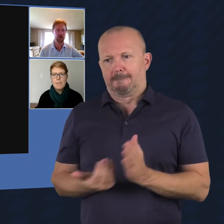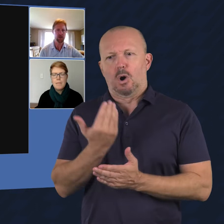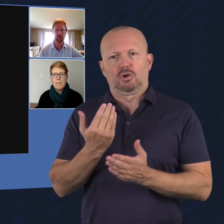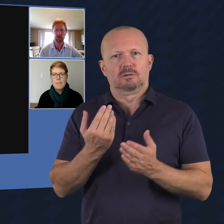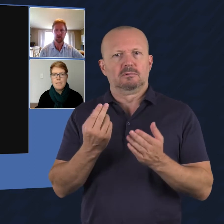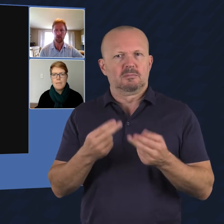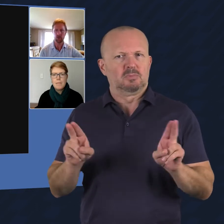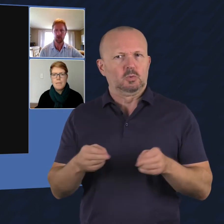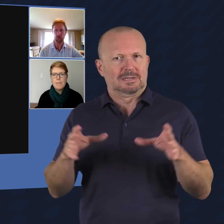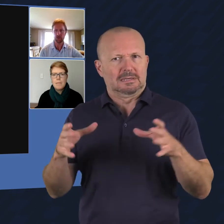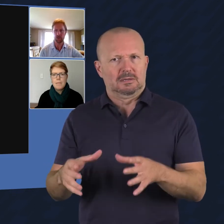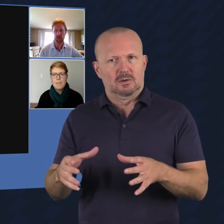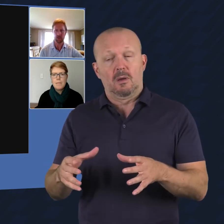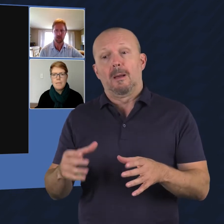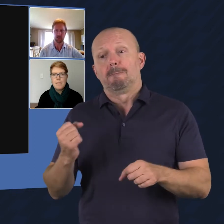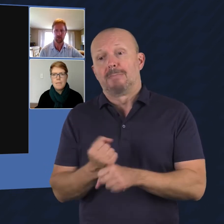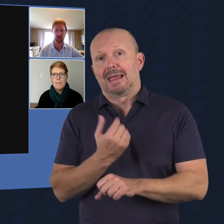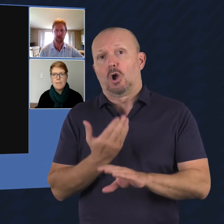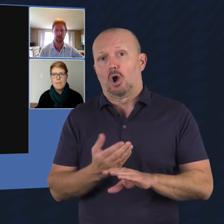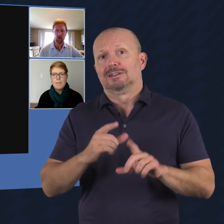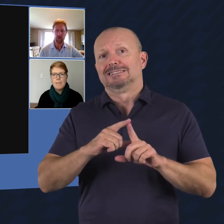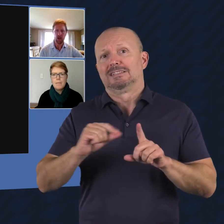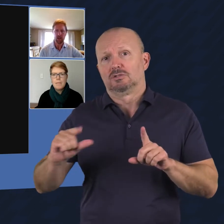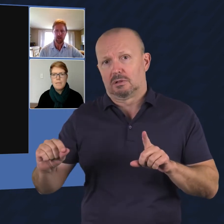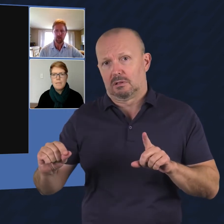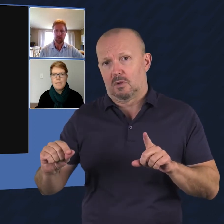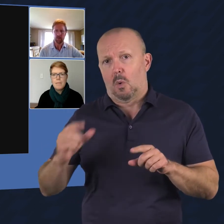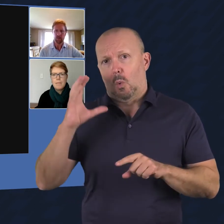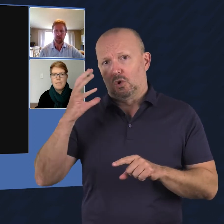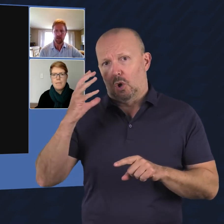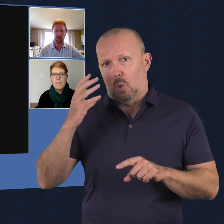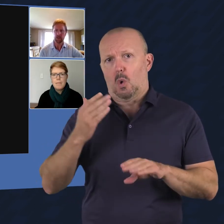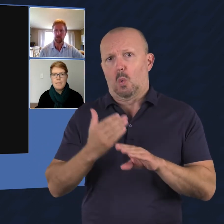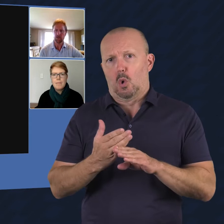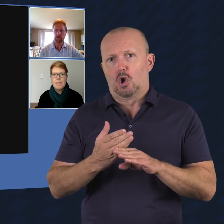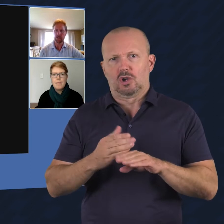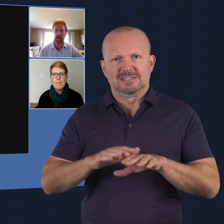on digital audio workstation software. For this pilot, we've collaborated with New Zealand